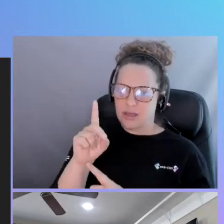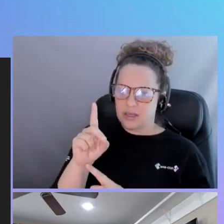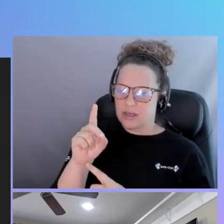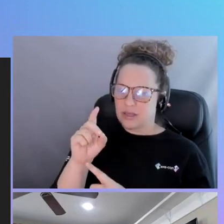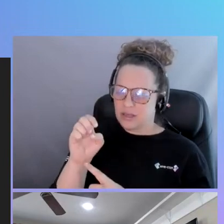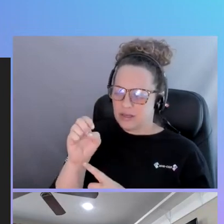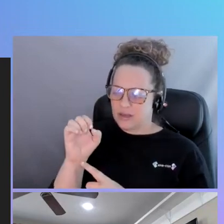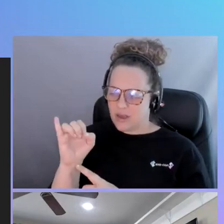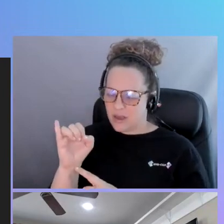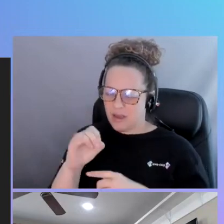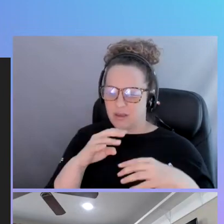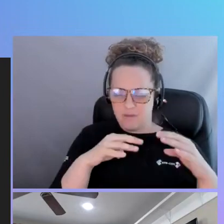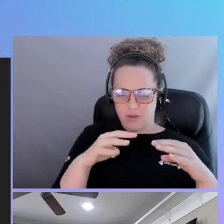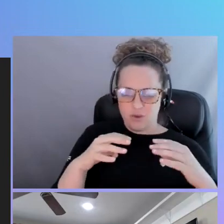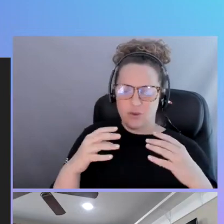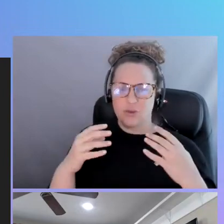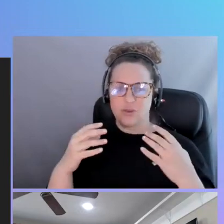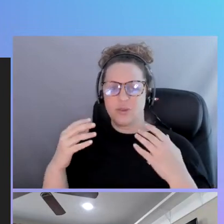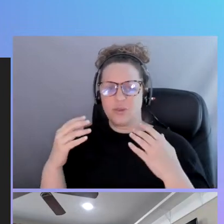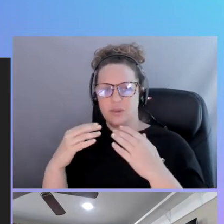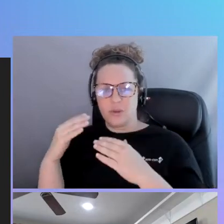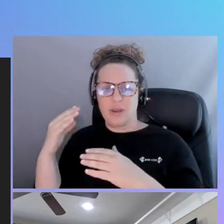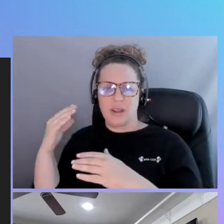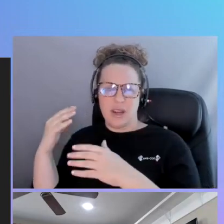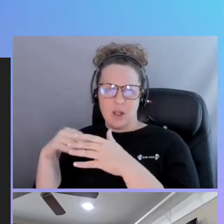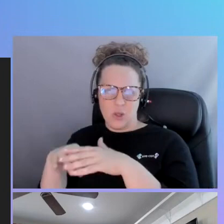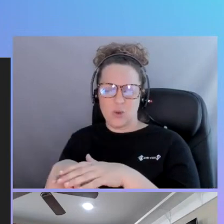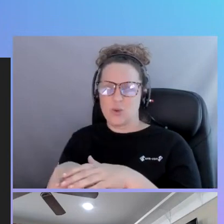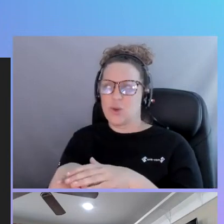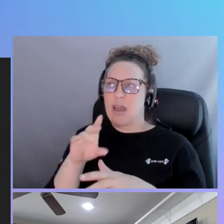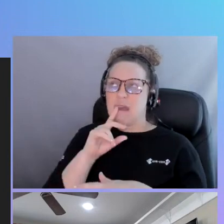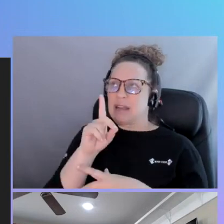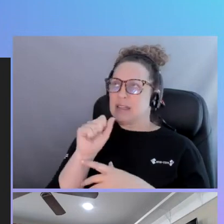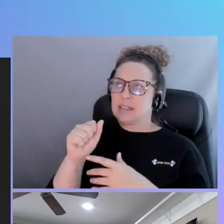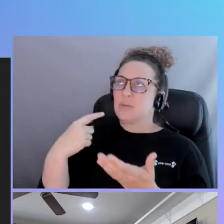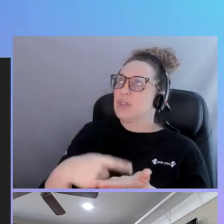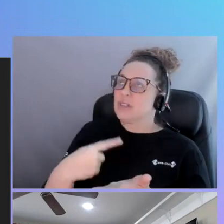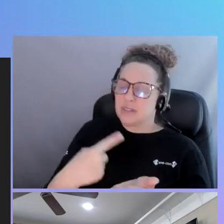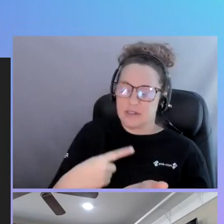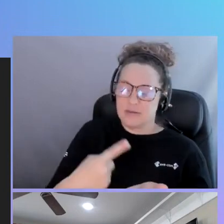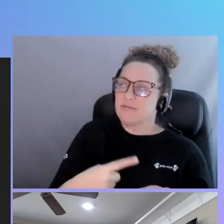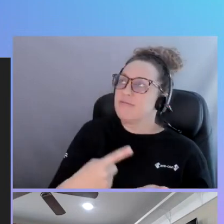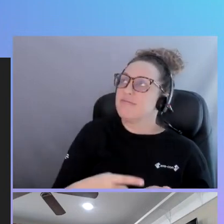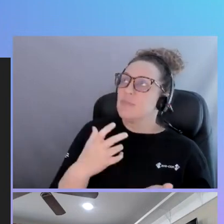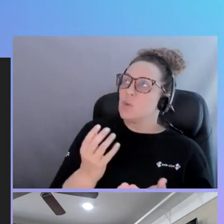disabled related that you want to mess and bring to that CEO so